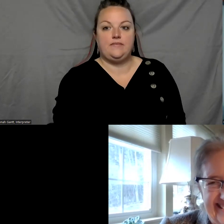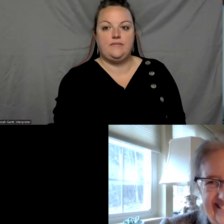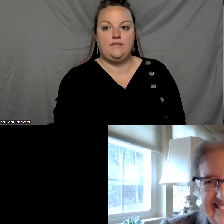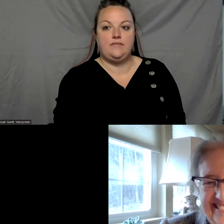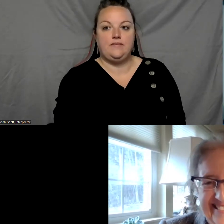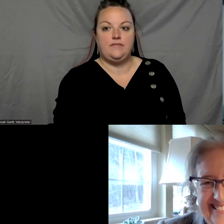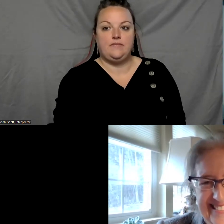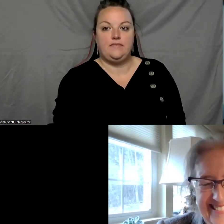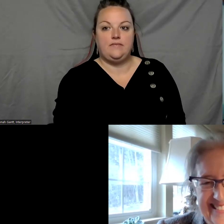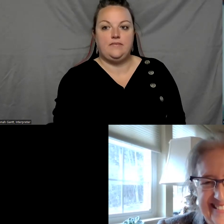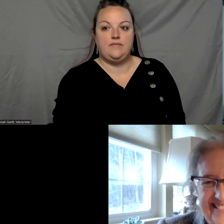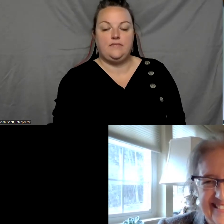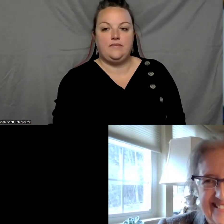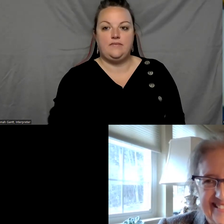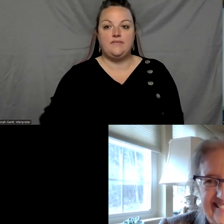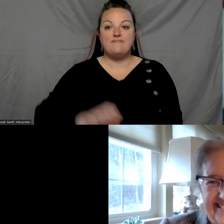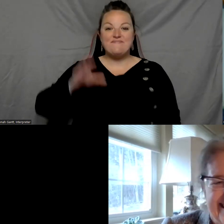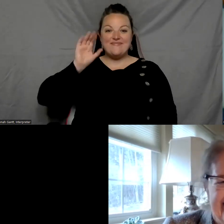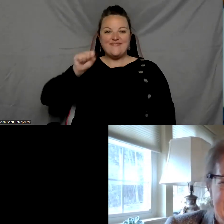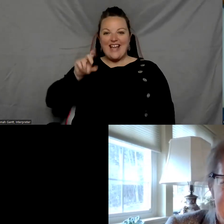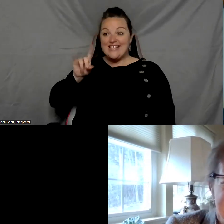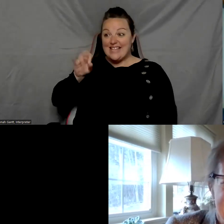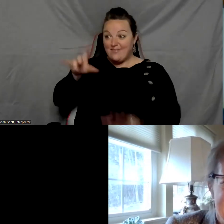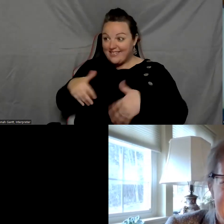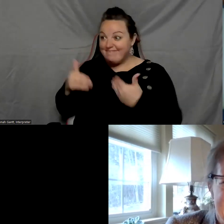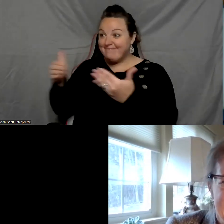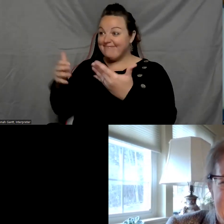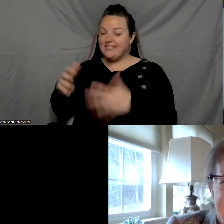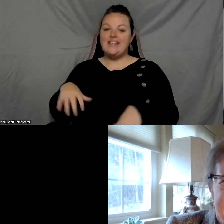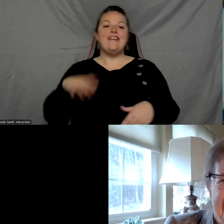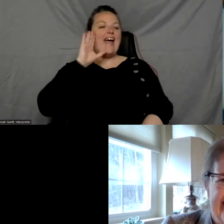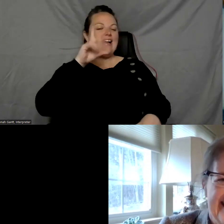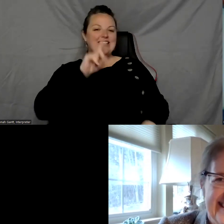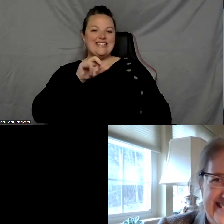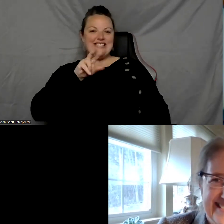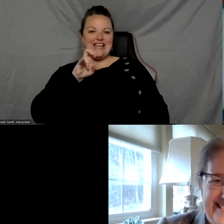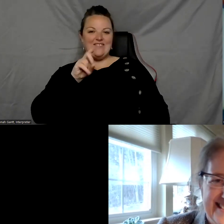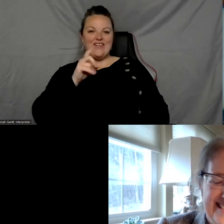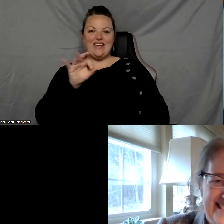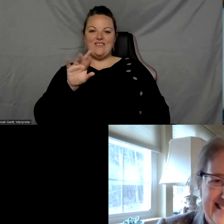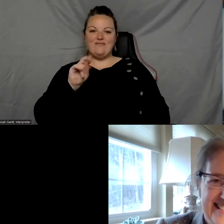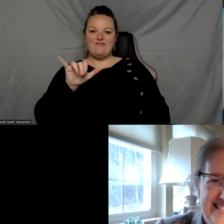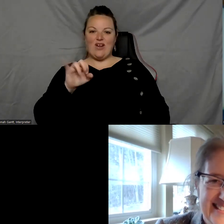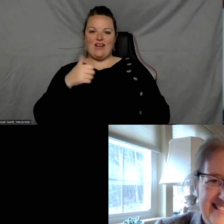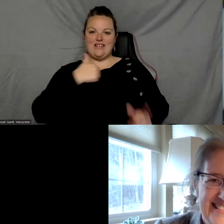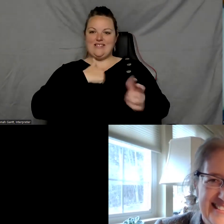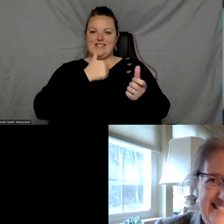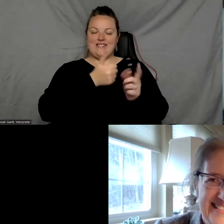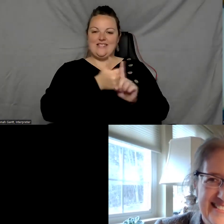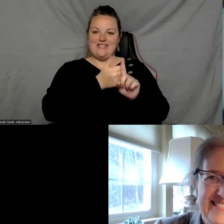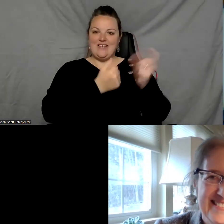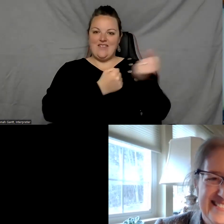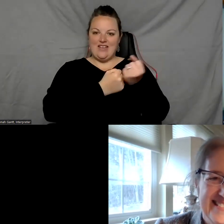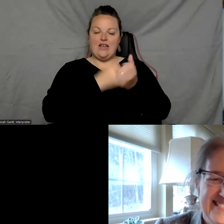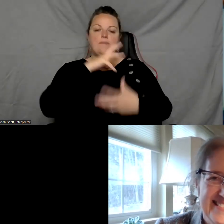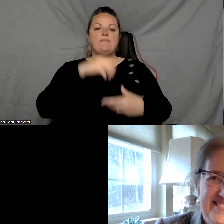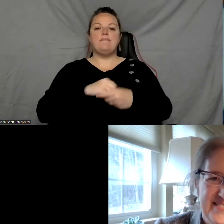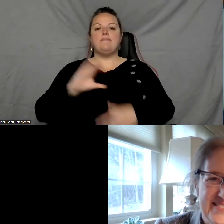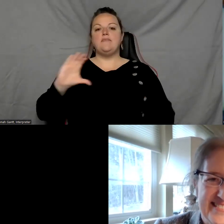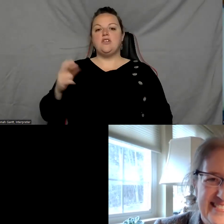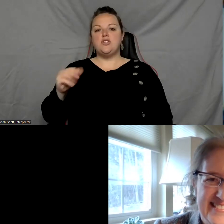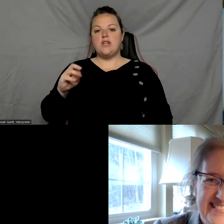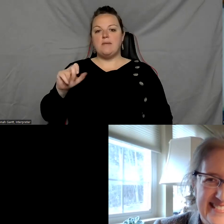Hi, my name is David Frei, I'm a self advocate a member of the Champlain Voices, my agency